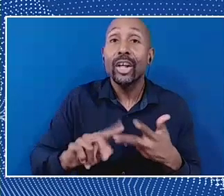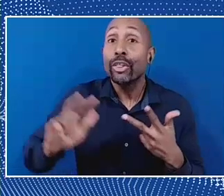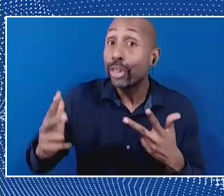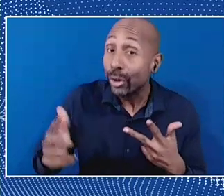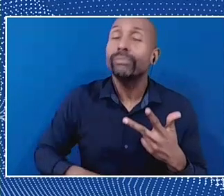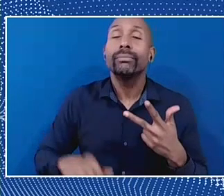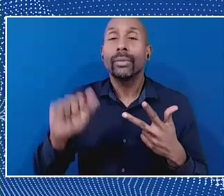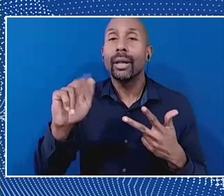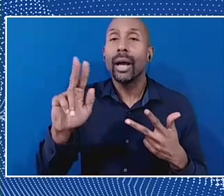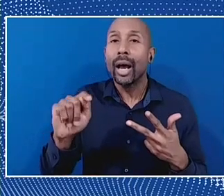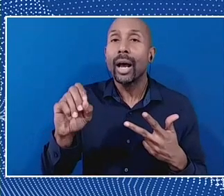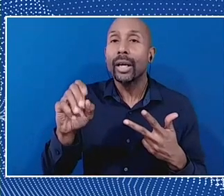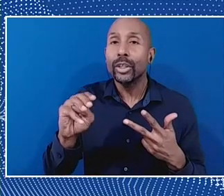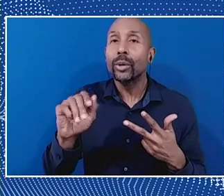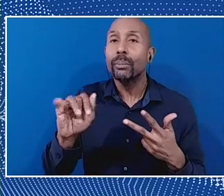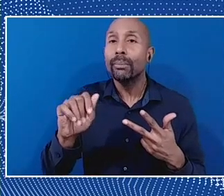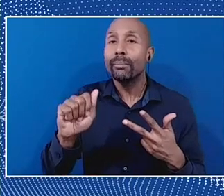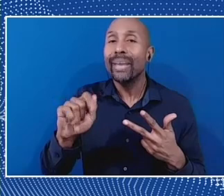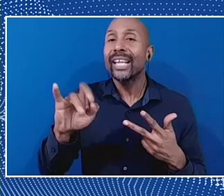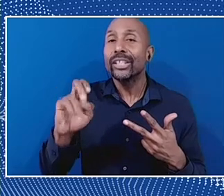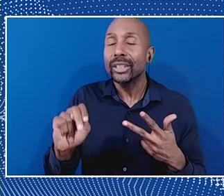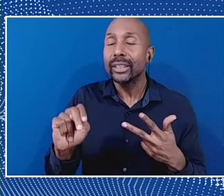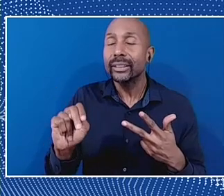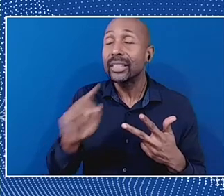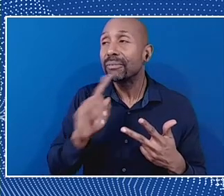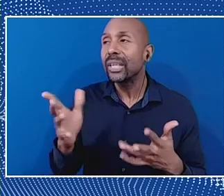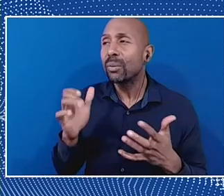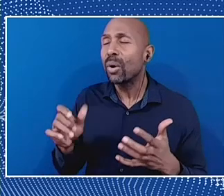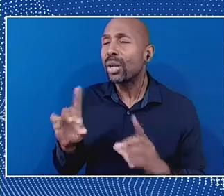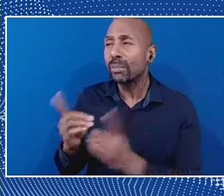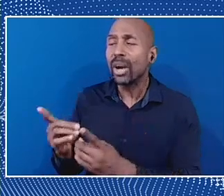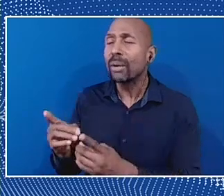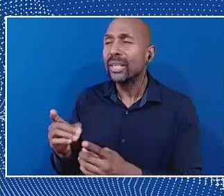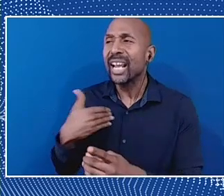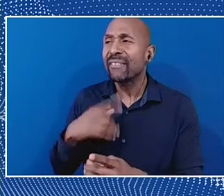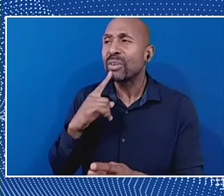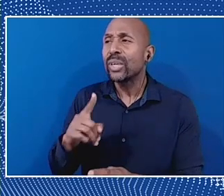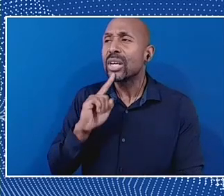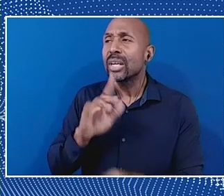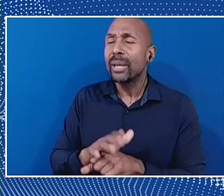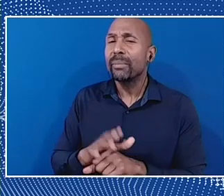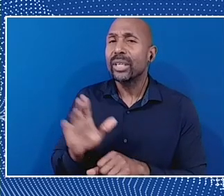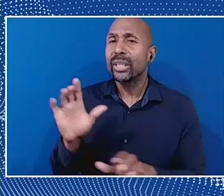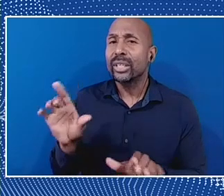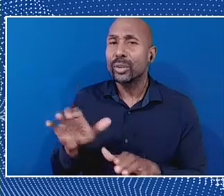And I just- they may have, I just don't- this language just doesn't get me excited about that.